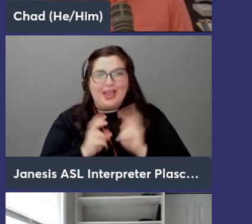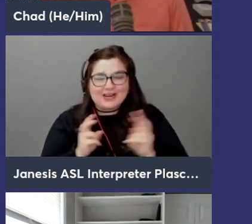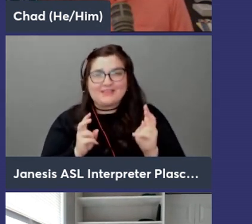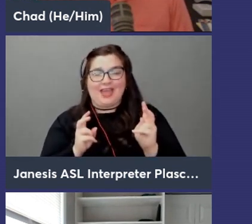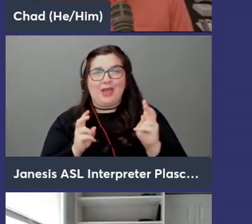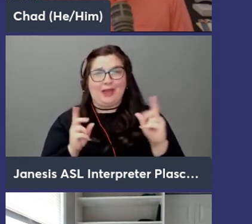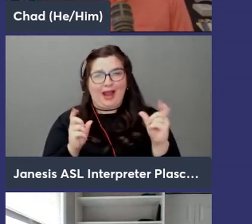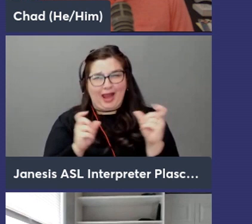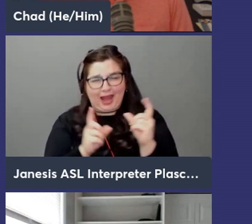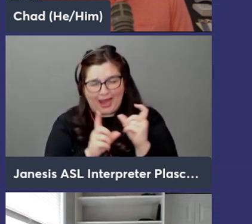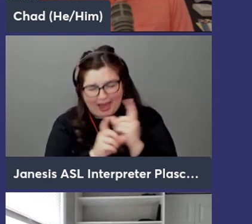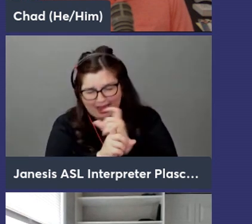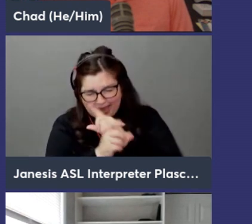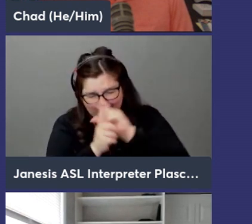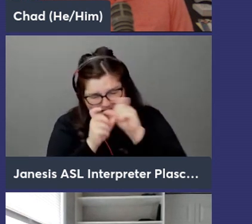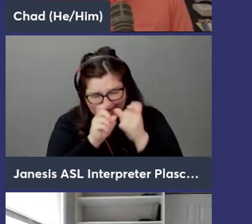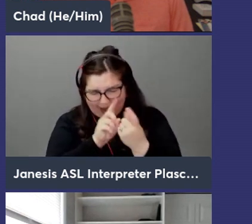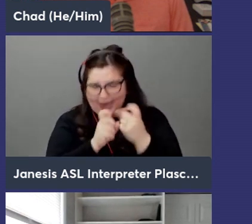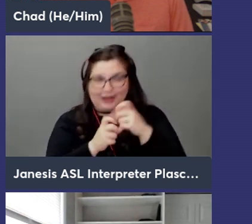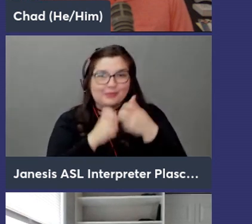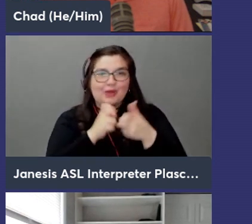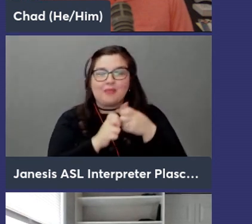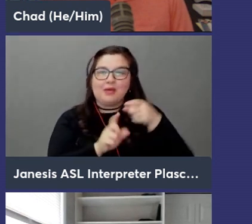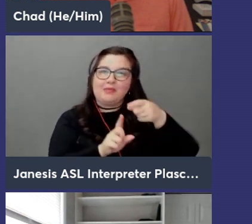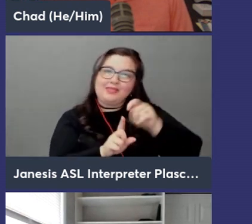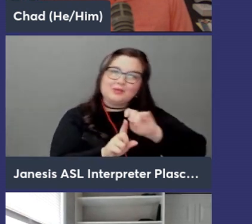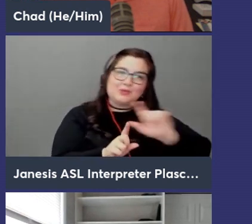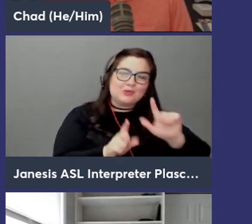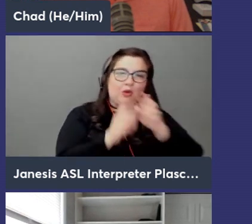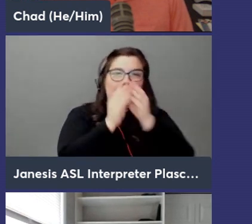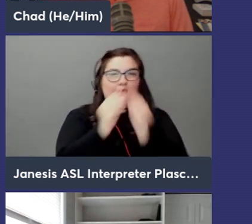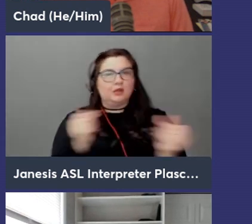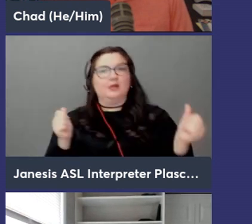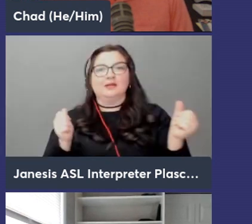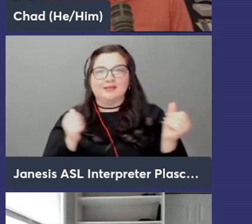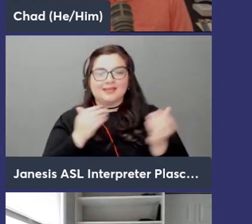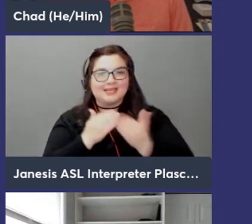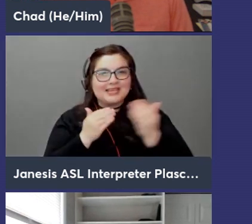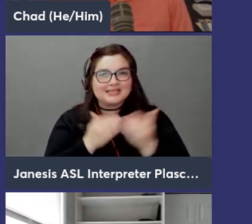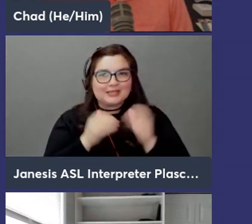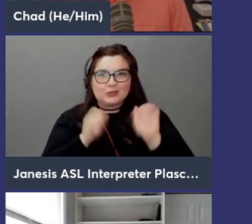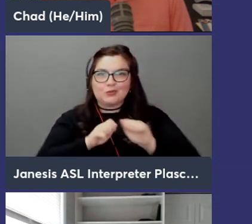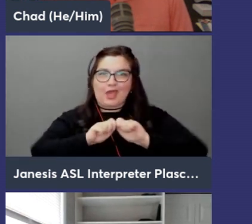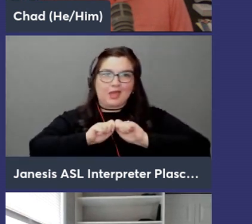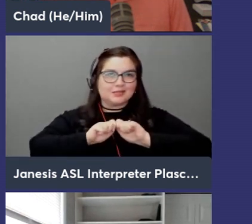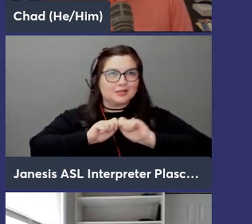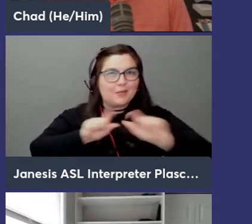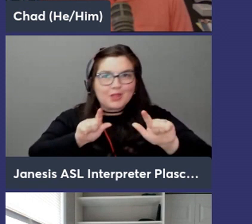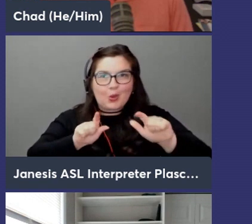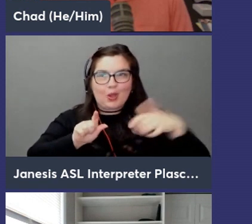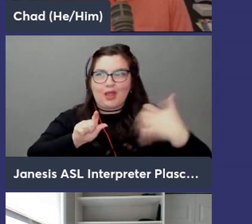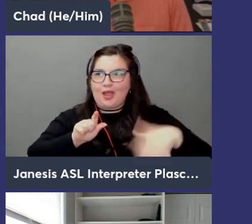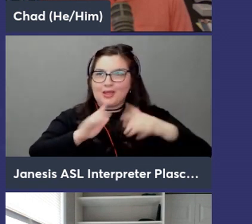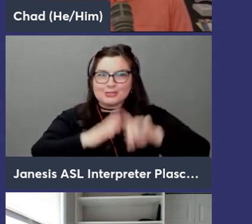and it seems like this tool solves it fairly easy to the point where you can just deploy this and just start using it in your own database account.